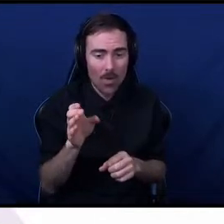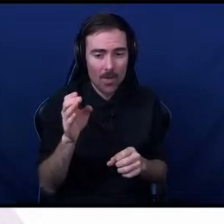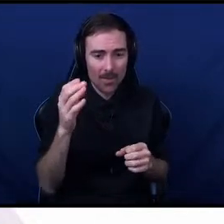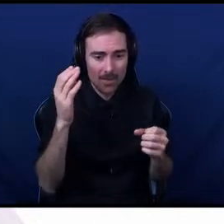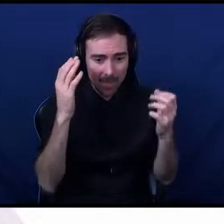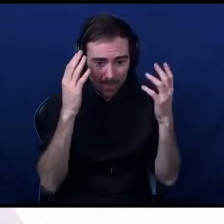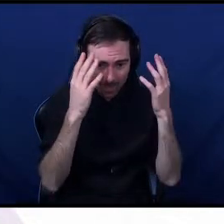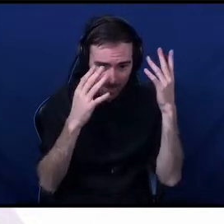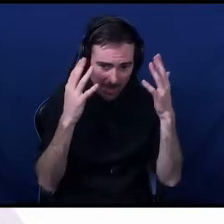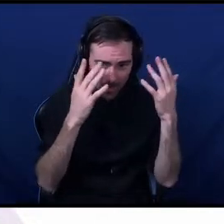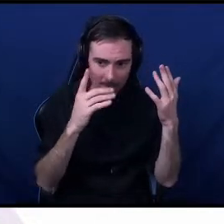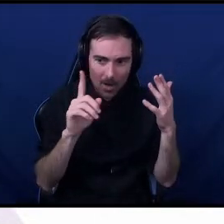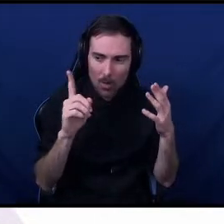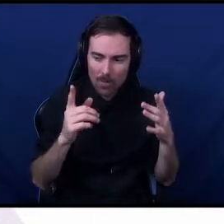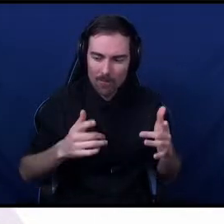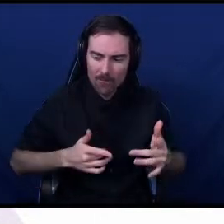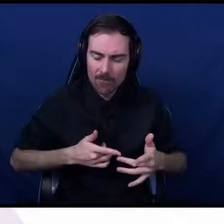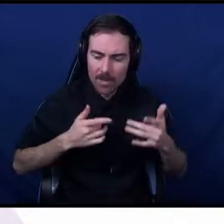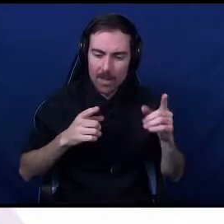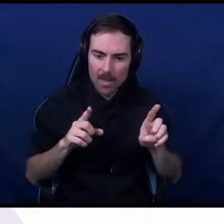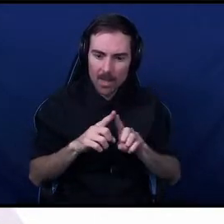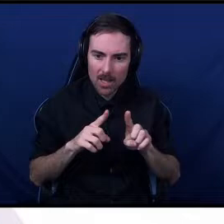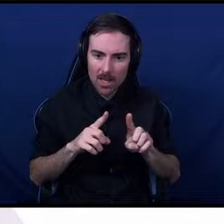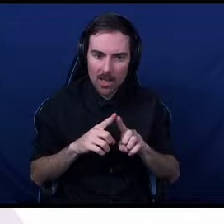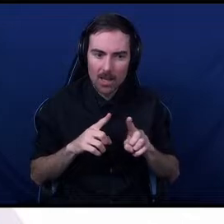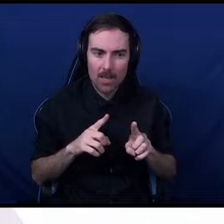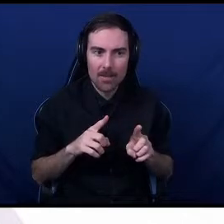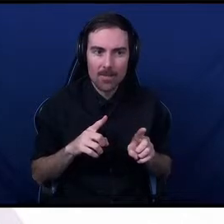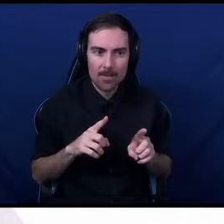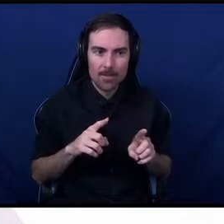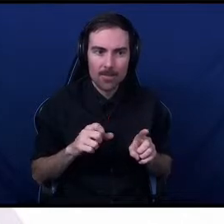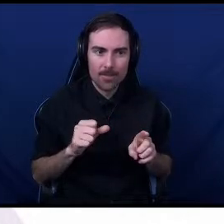feels like to have these, this just autonomy removed from you,